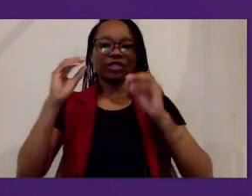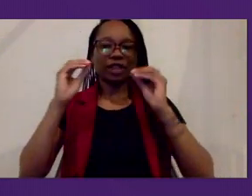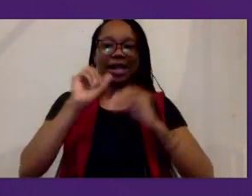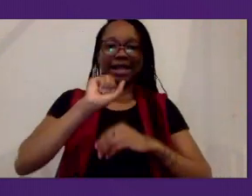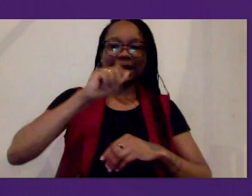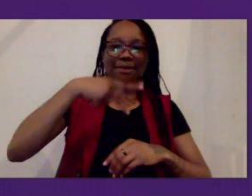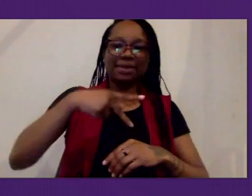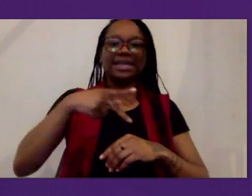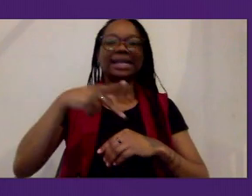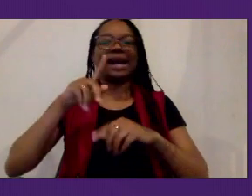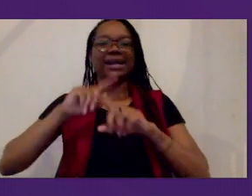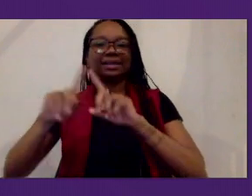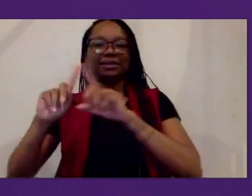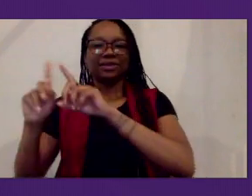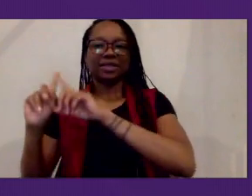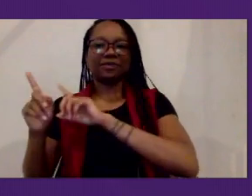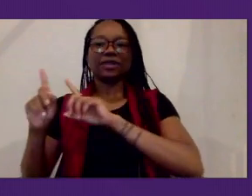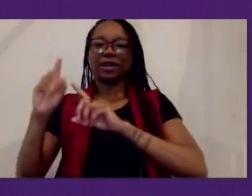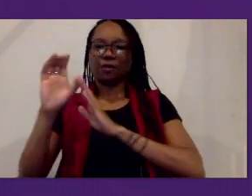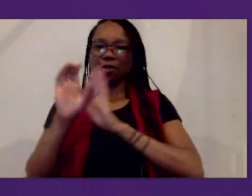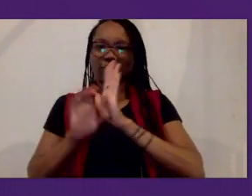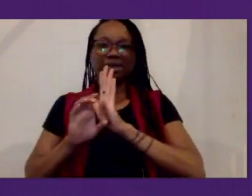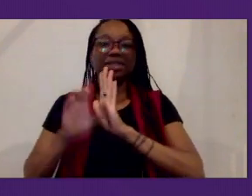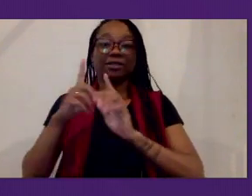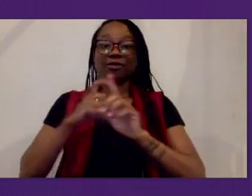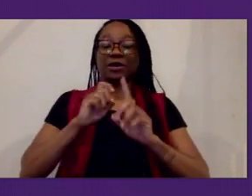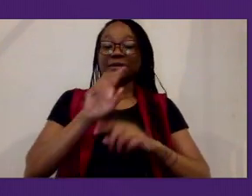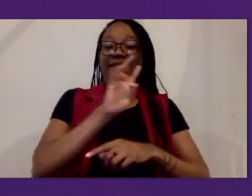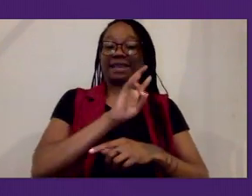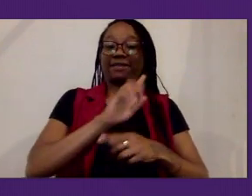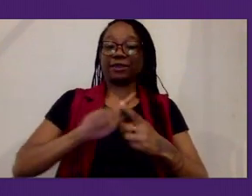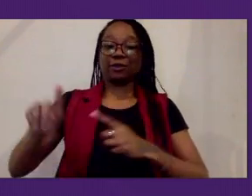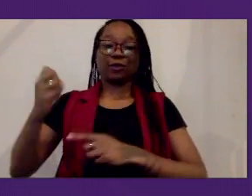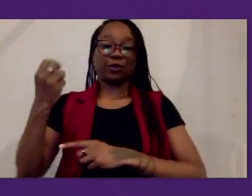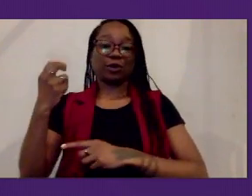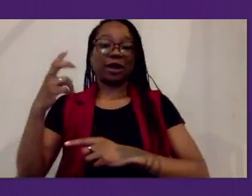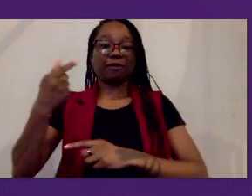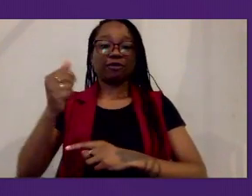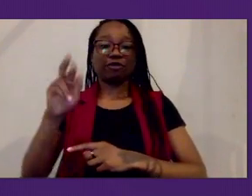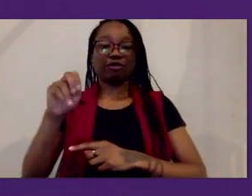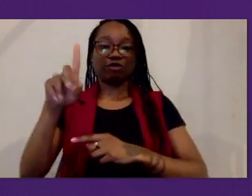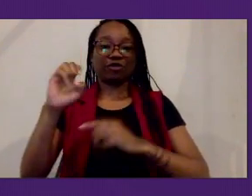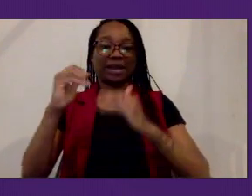Humanities, for seventh through 12th grades. In teacher education, she's taught professional